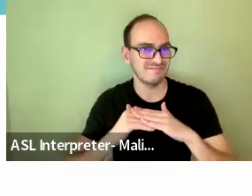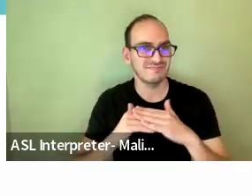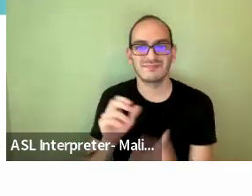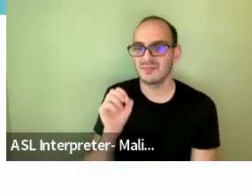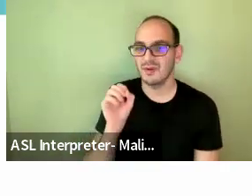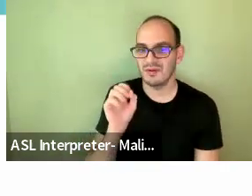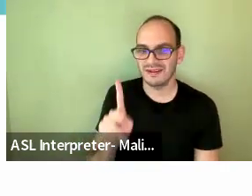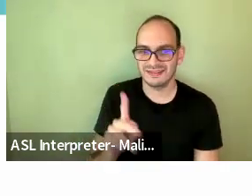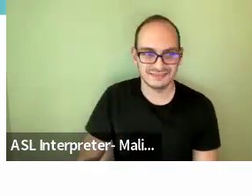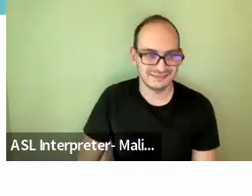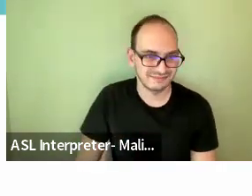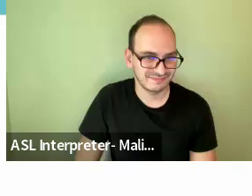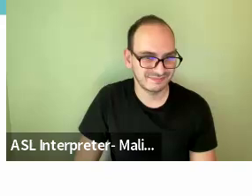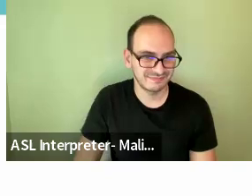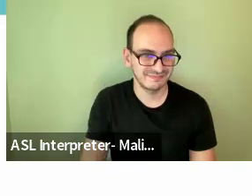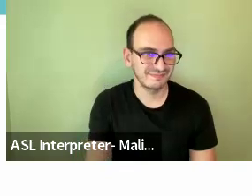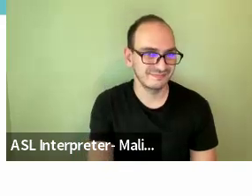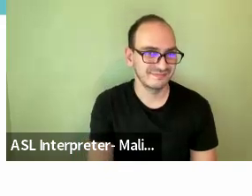Okay, I will give it a few more